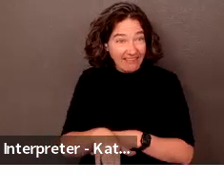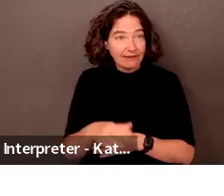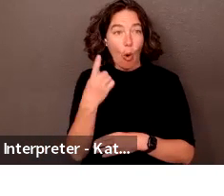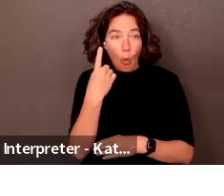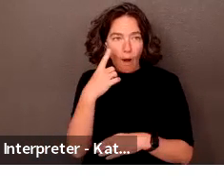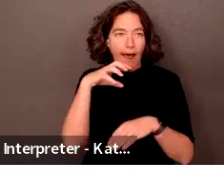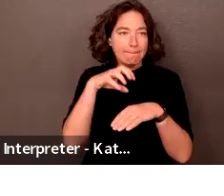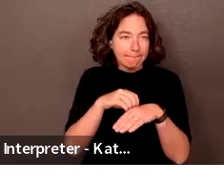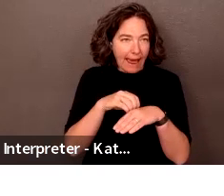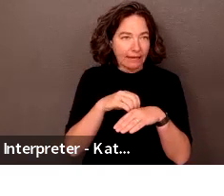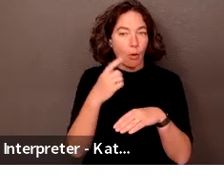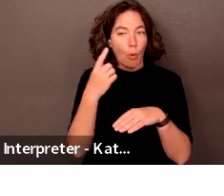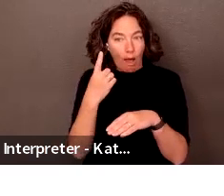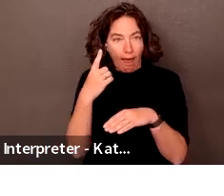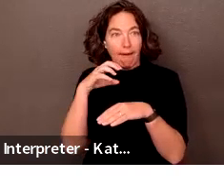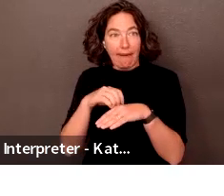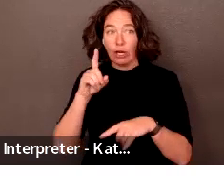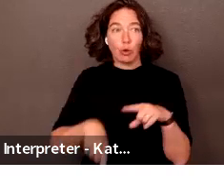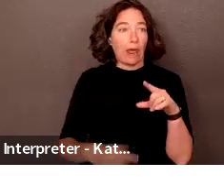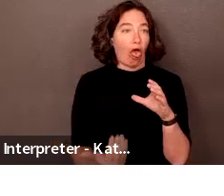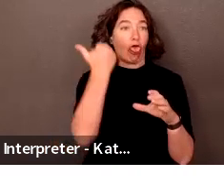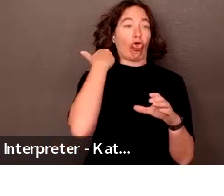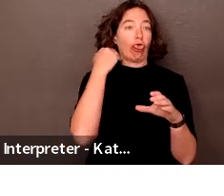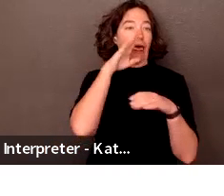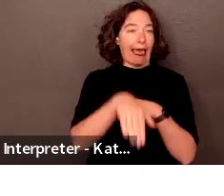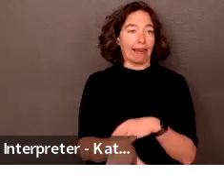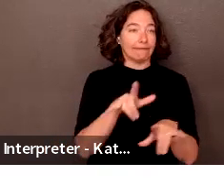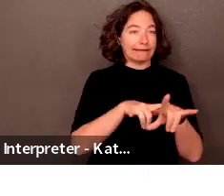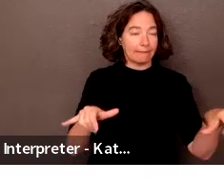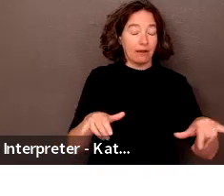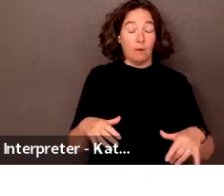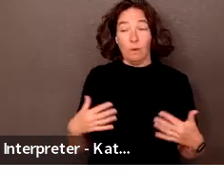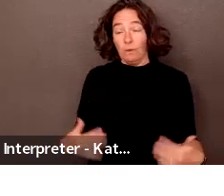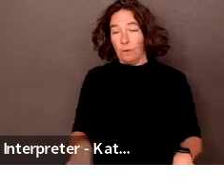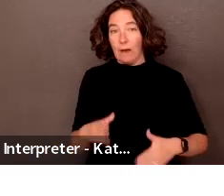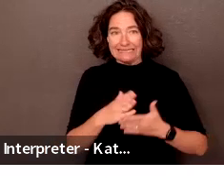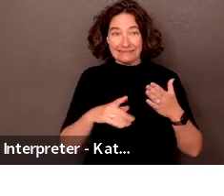time, I call it as my colleague Amy talks about how we eat elephants. We